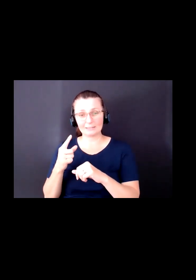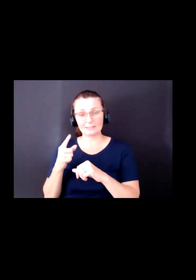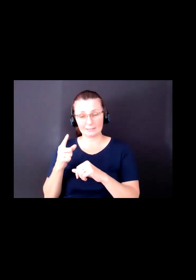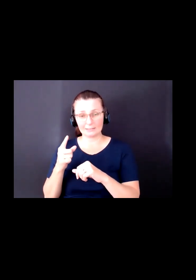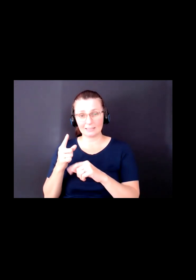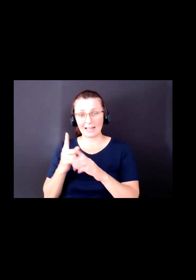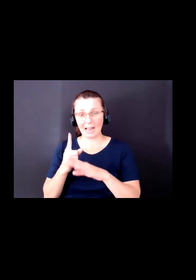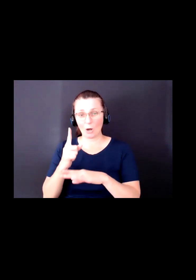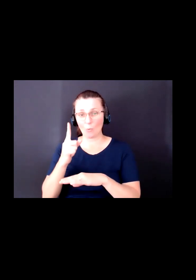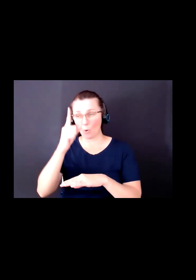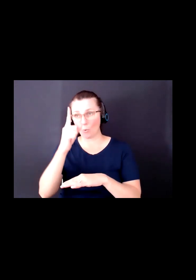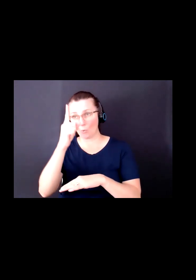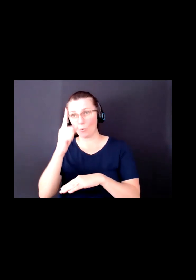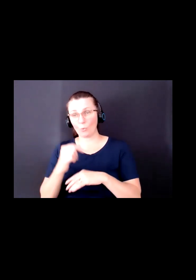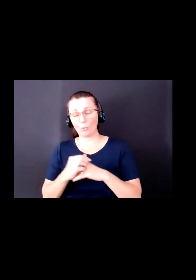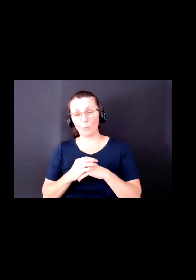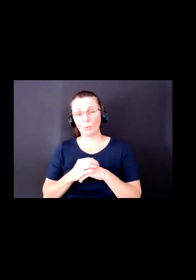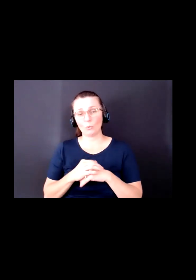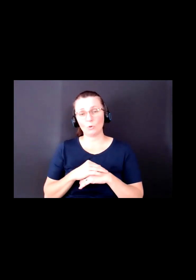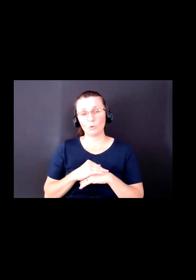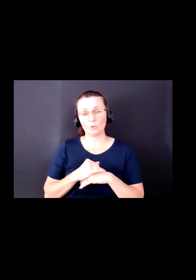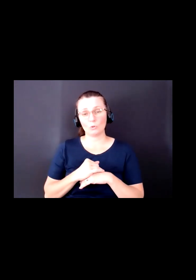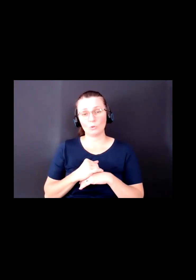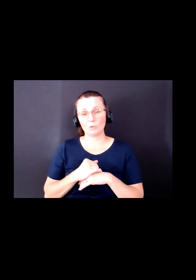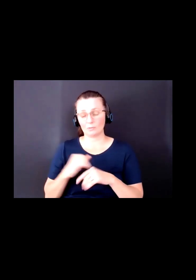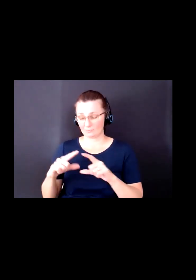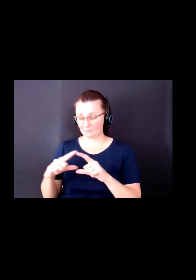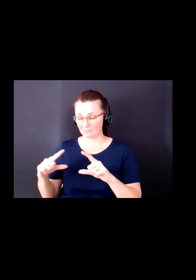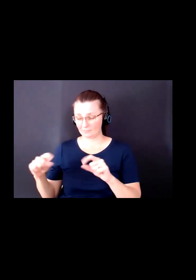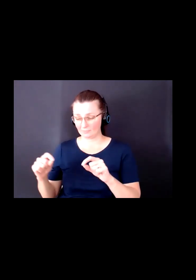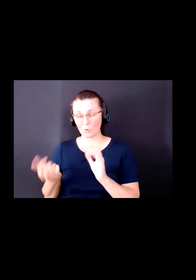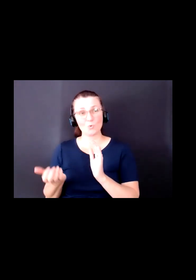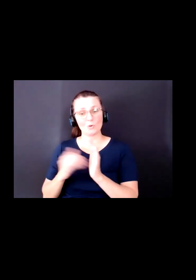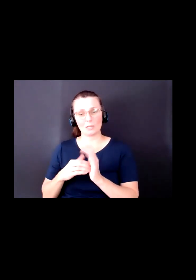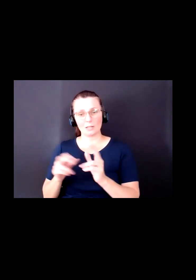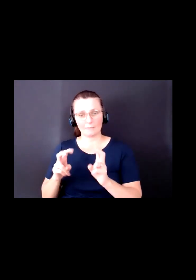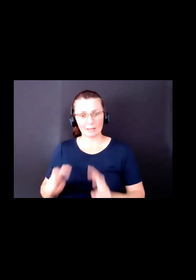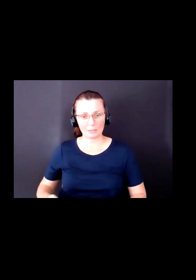pointing up. And then there is the word "Re-evaluate". You should